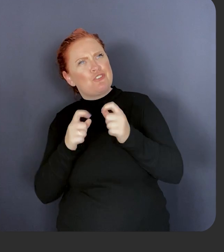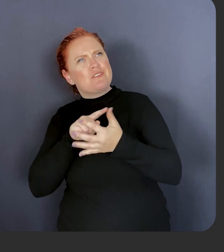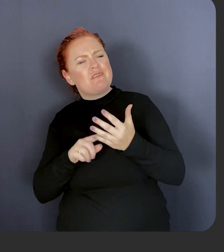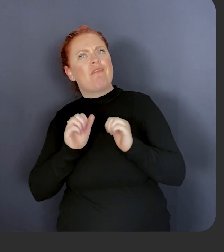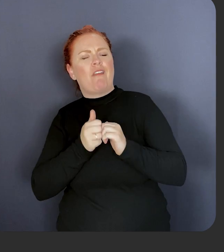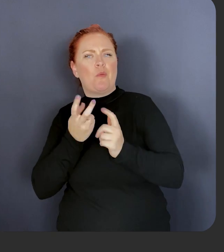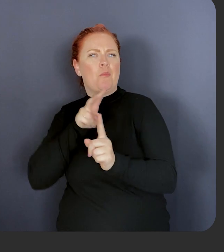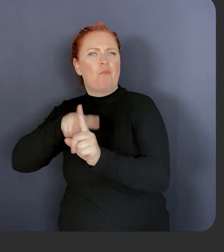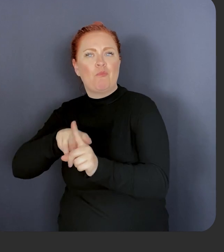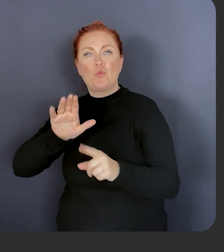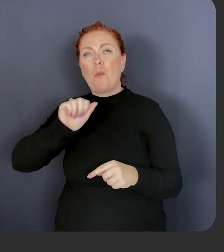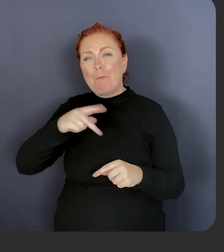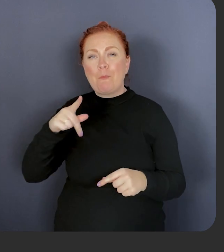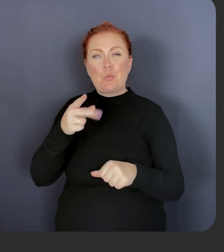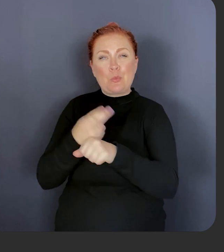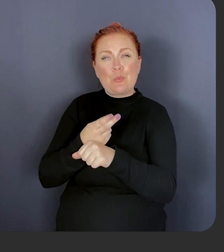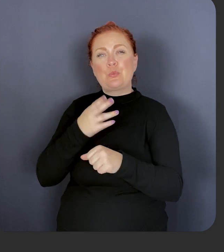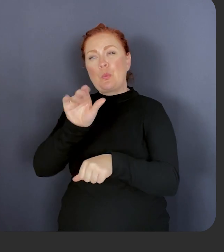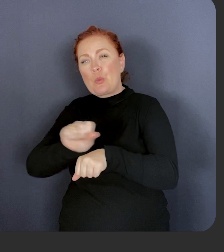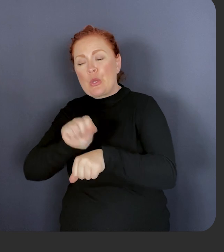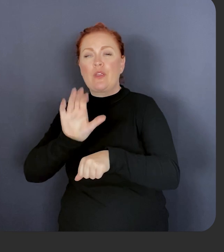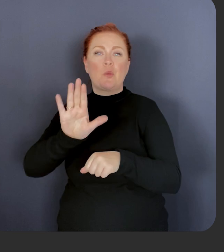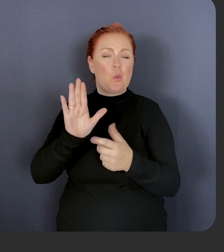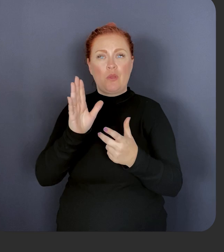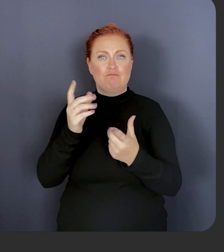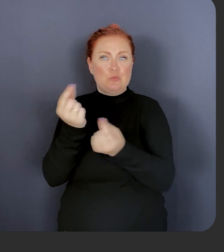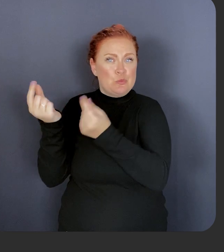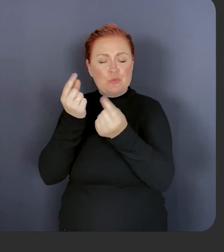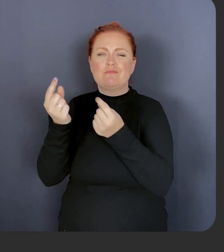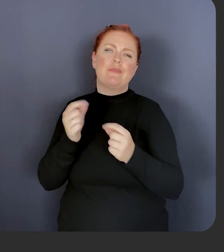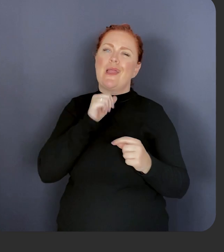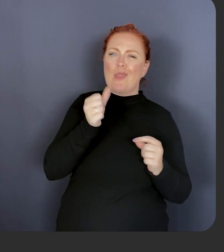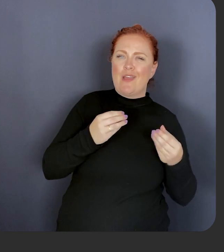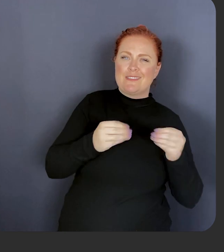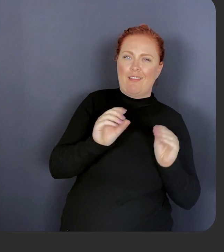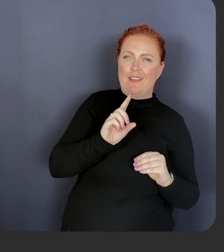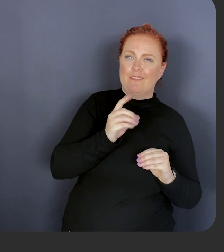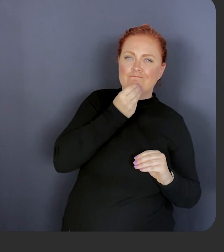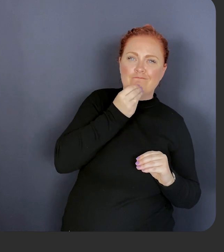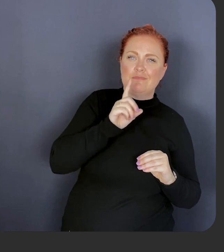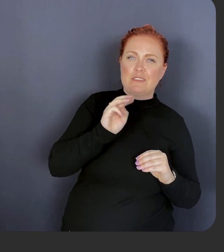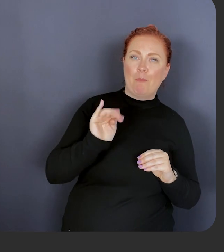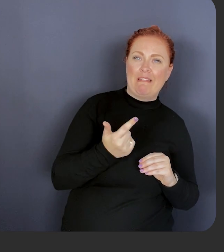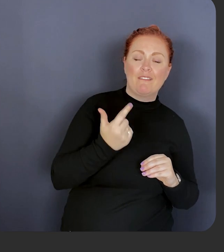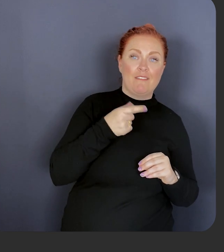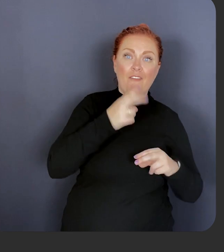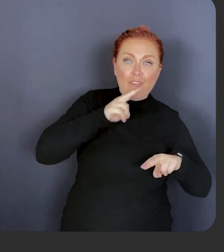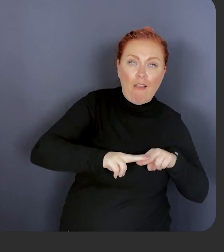and how they might apply to applications you are currently working on that aren't a dumpling shop, because this is fun, but there's a lot